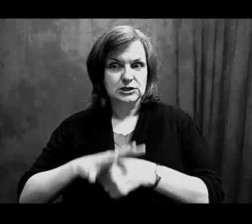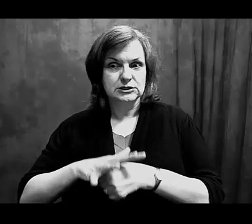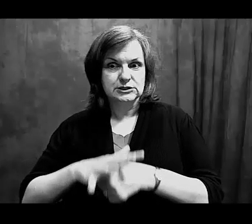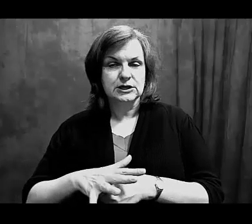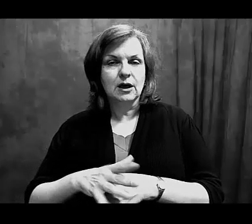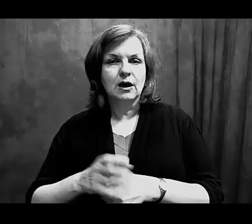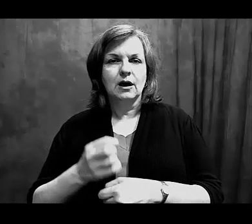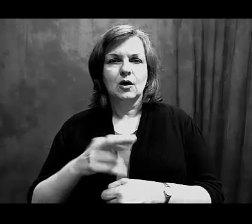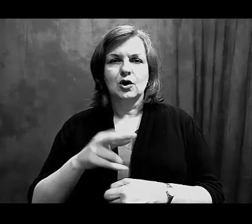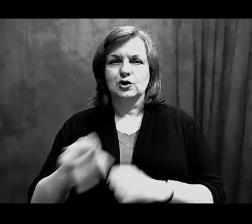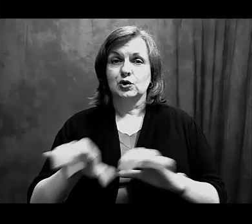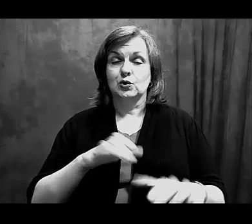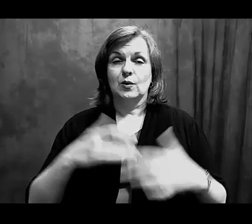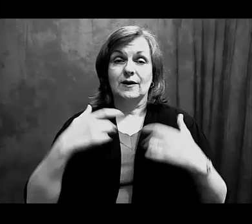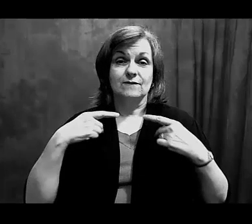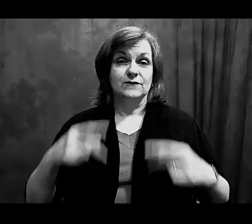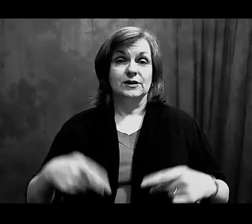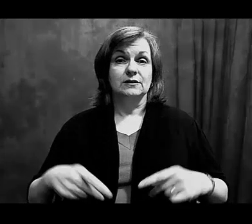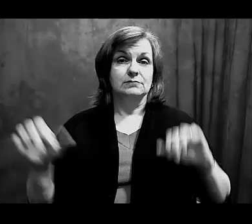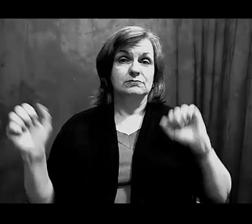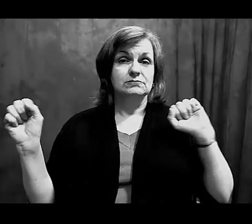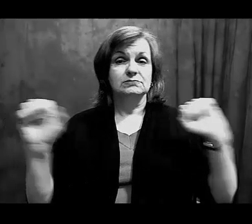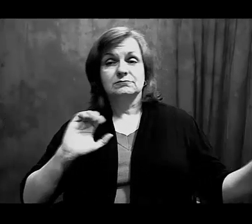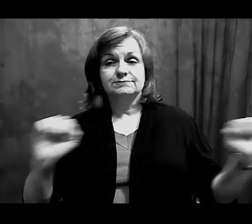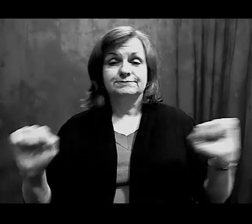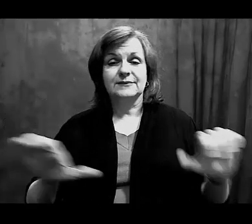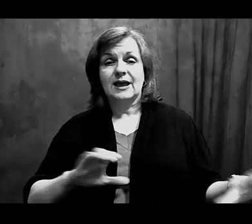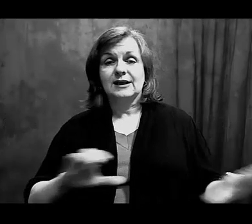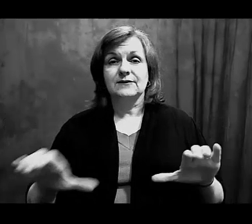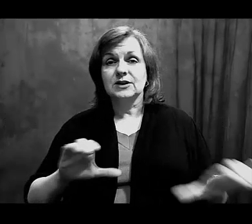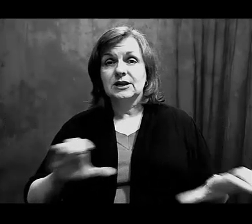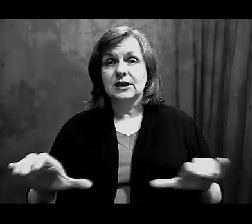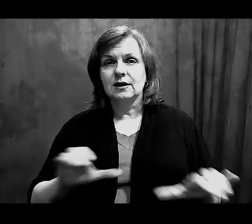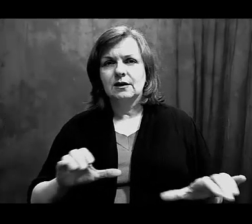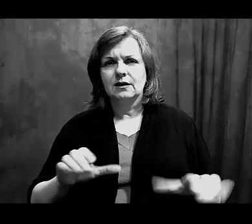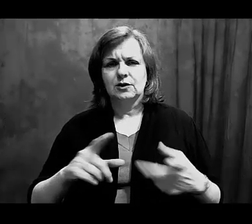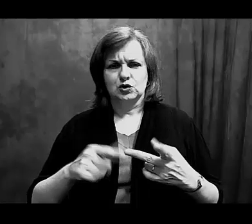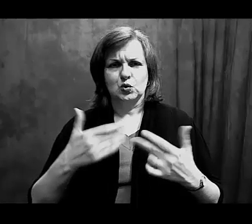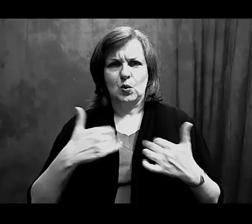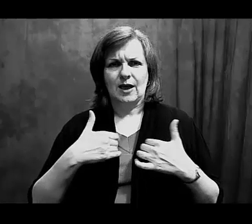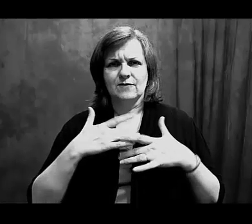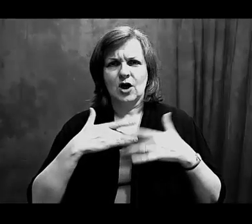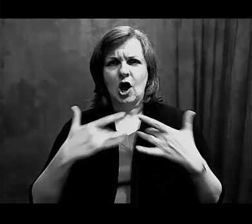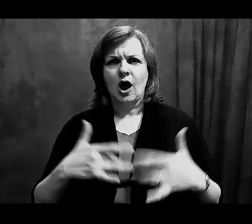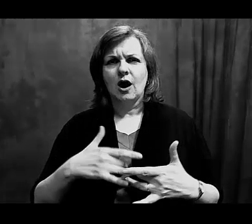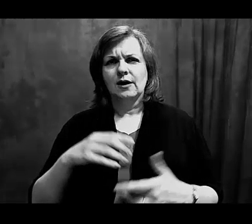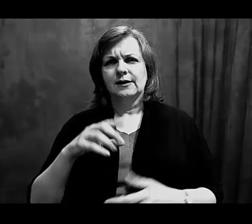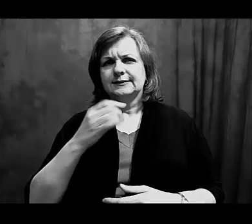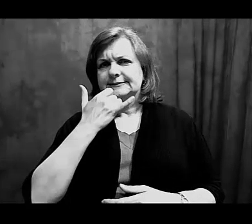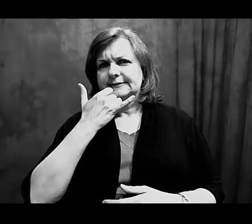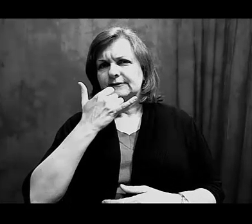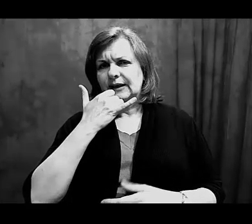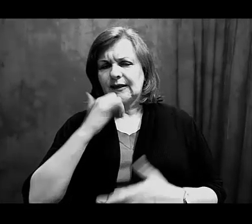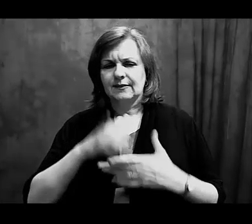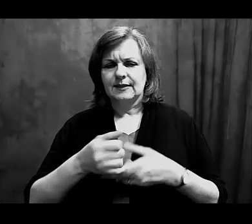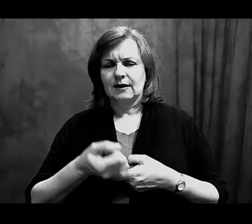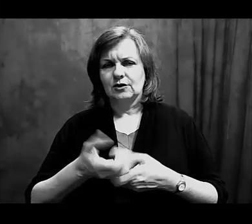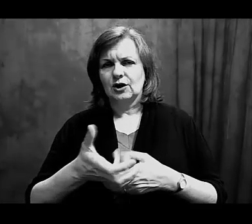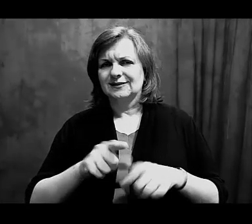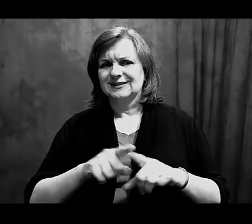so the heart rate as you know I think is beats per minute